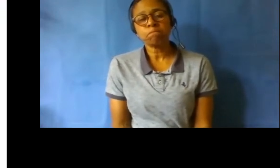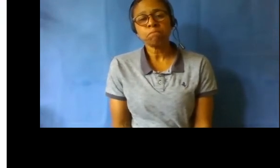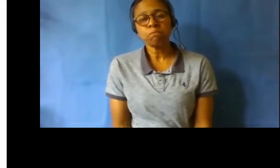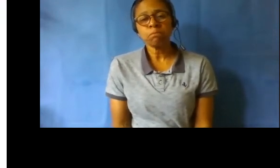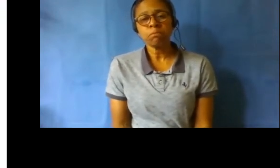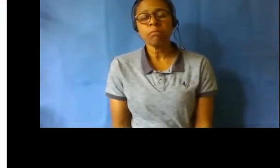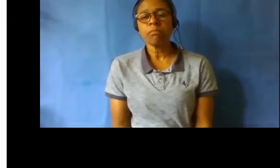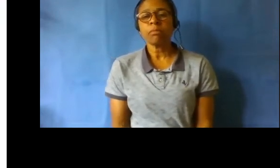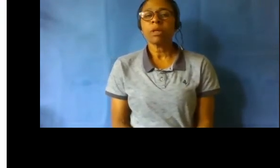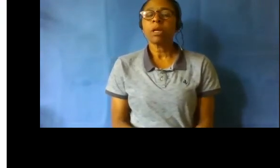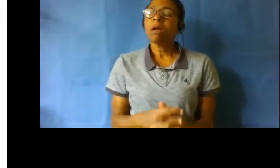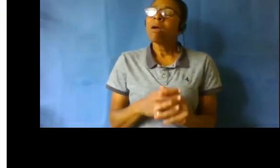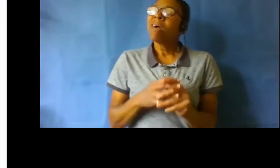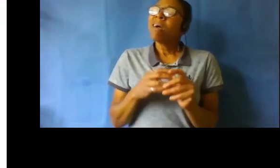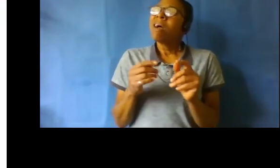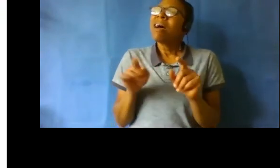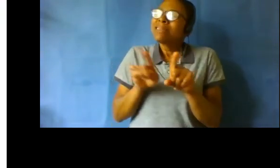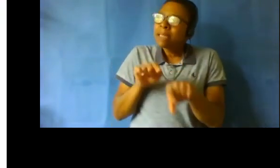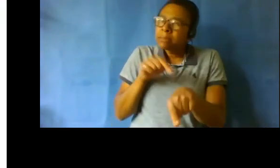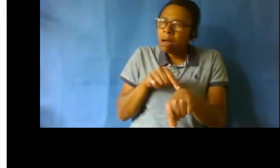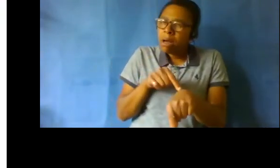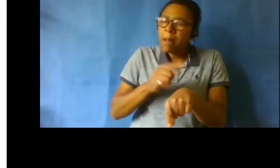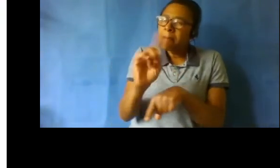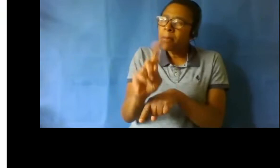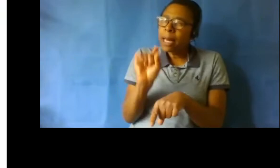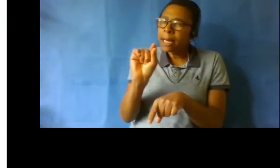health and contraception as far as vaccines that awareness of black